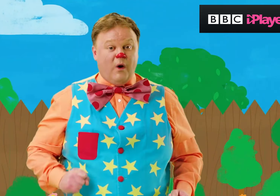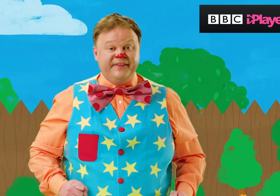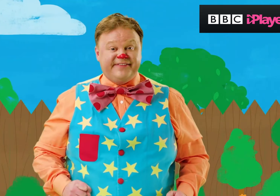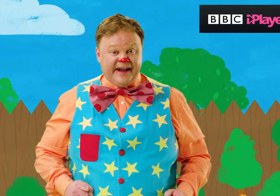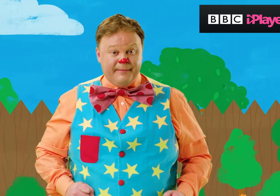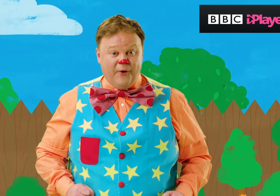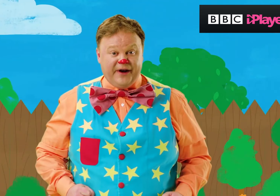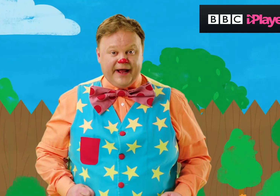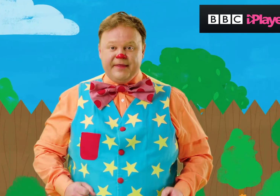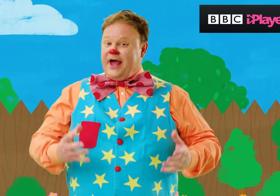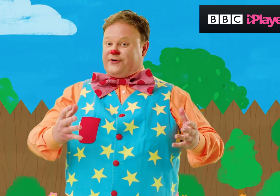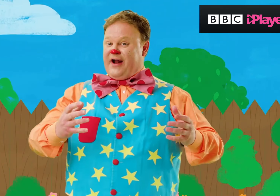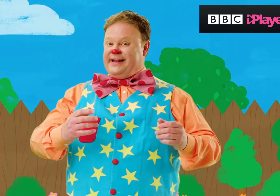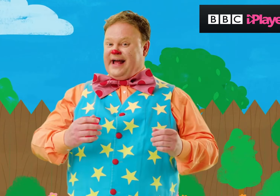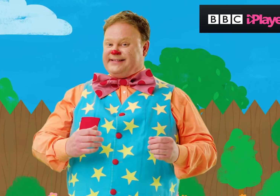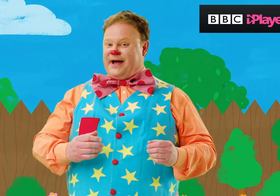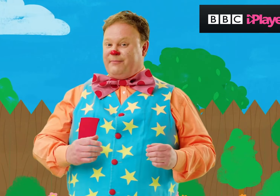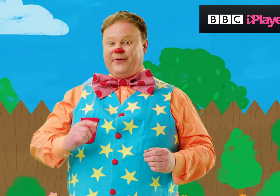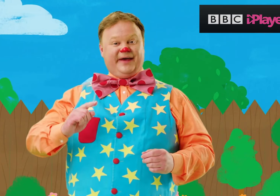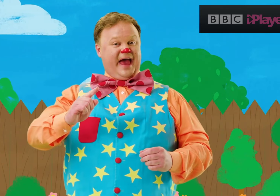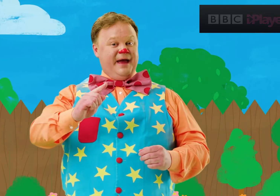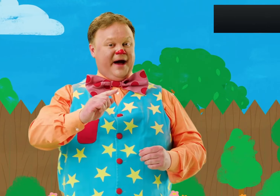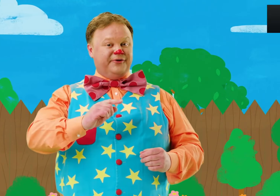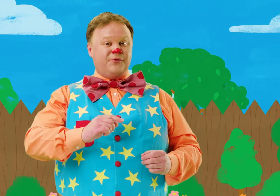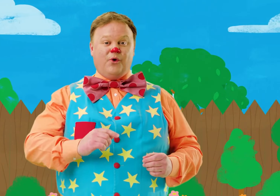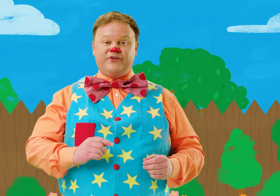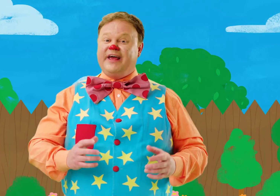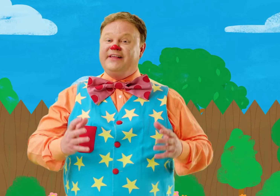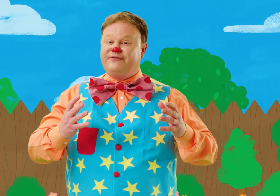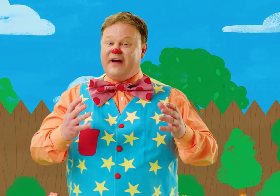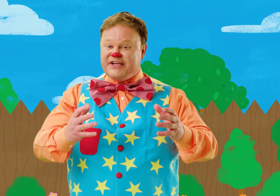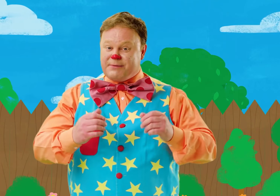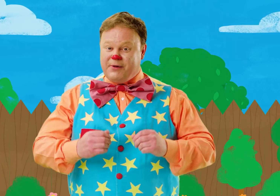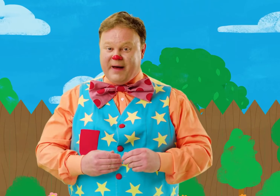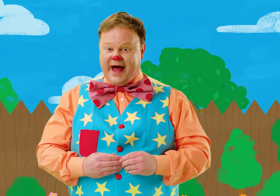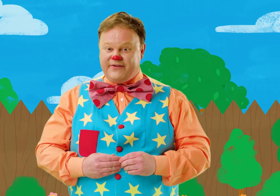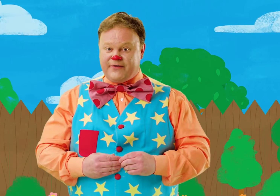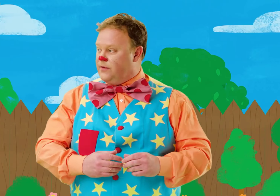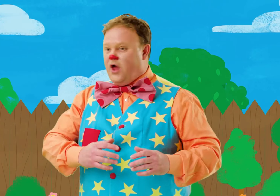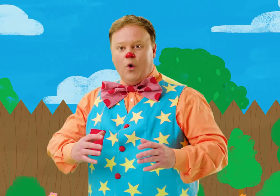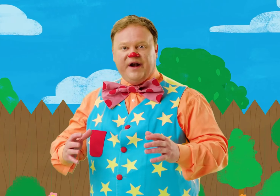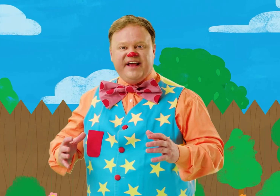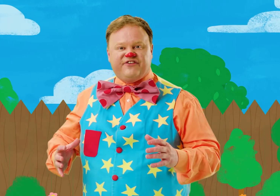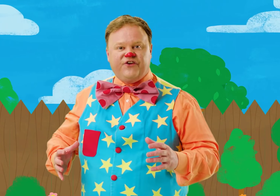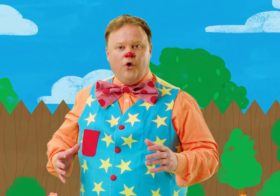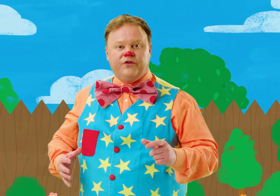one sunny morning grandad tumble came out to water his vegetable patch when he saw